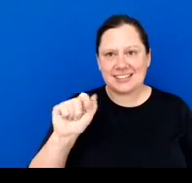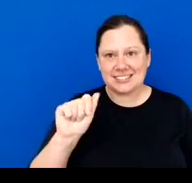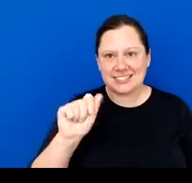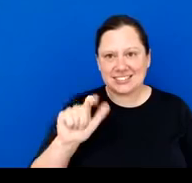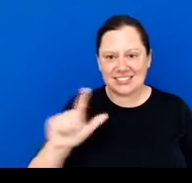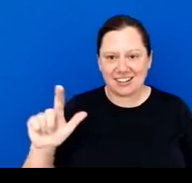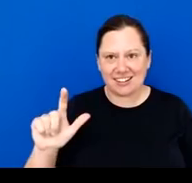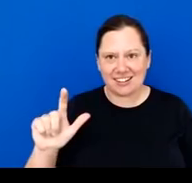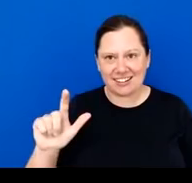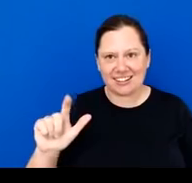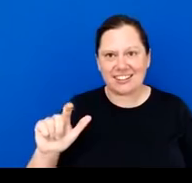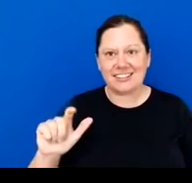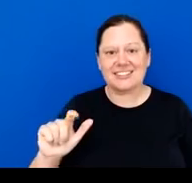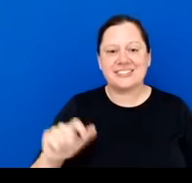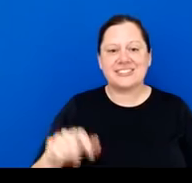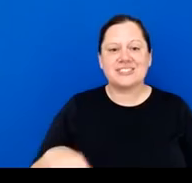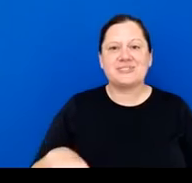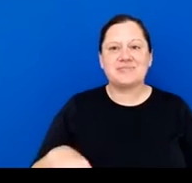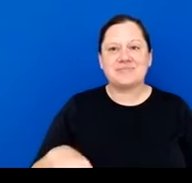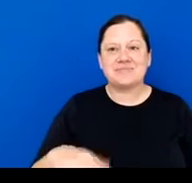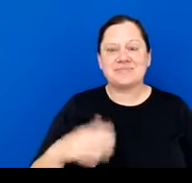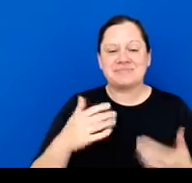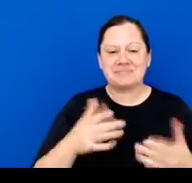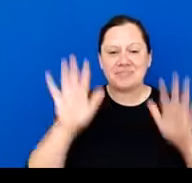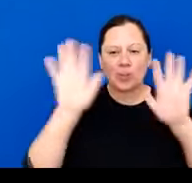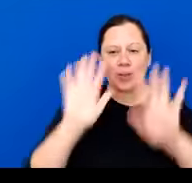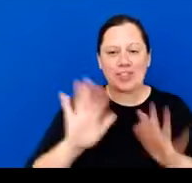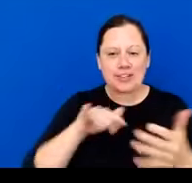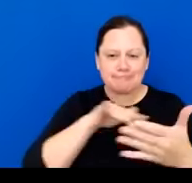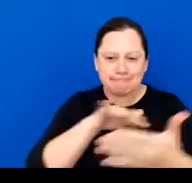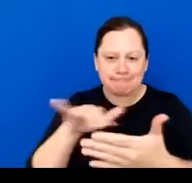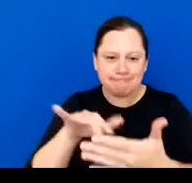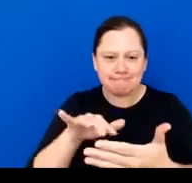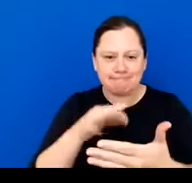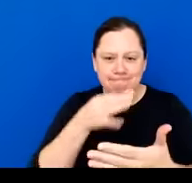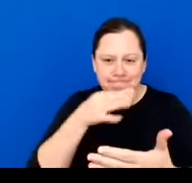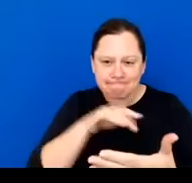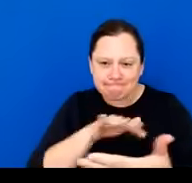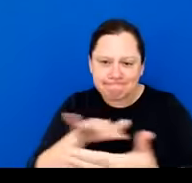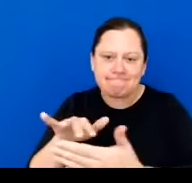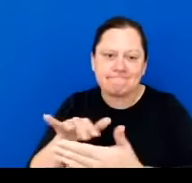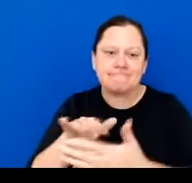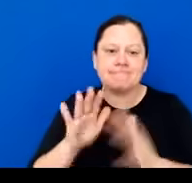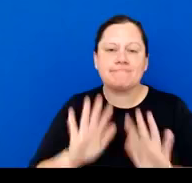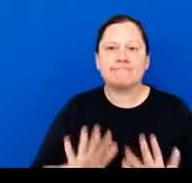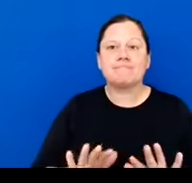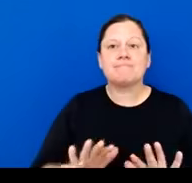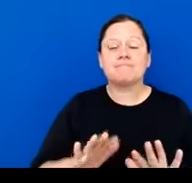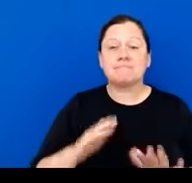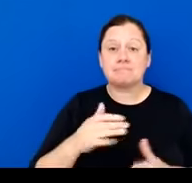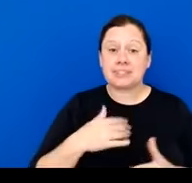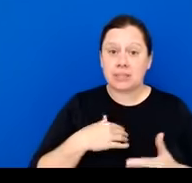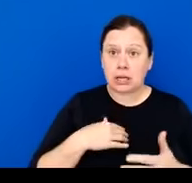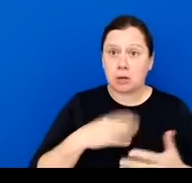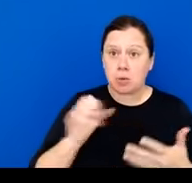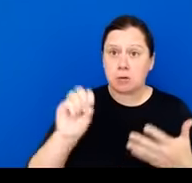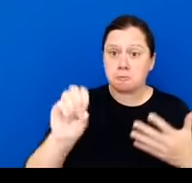management team to help make informed decisions so that they can make informed decisions on both safety and on tactics with this wildfire